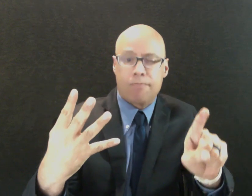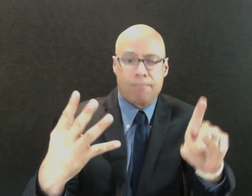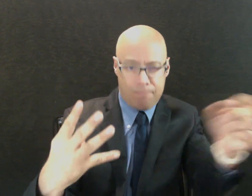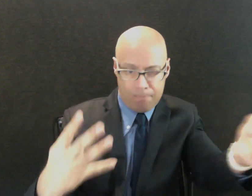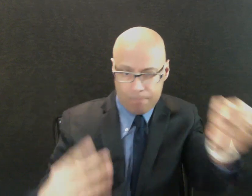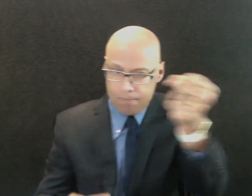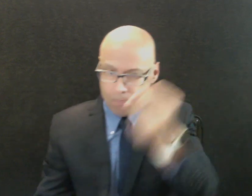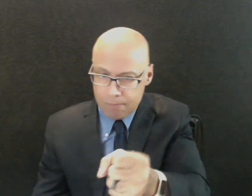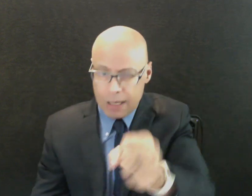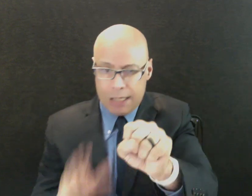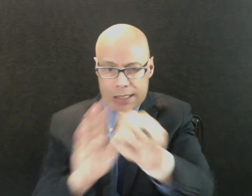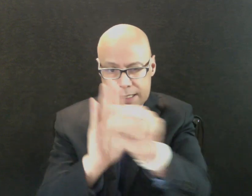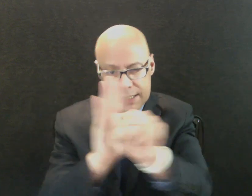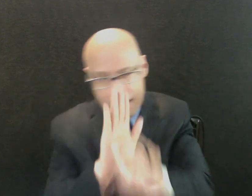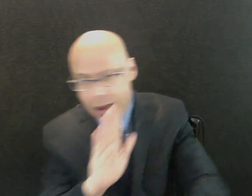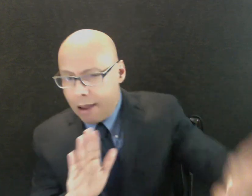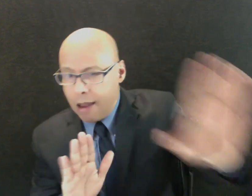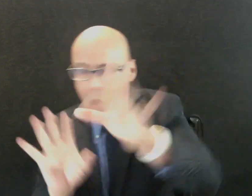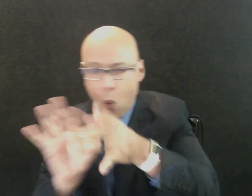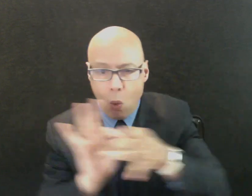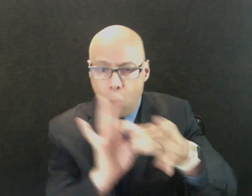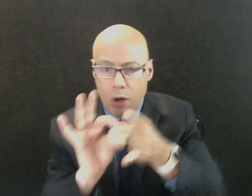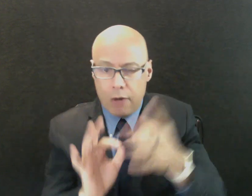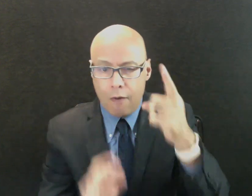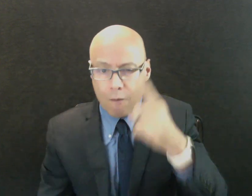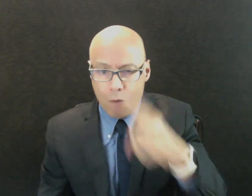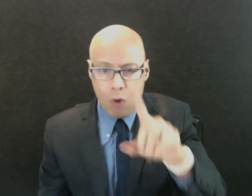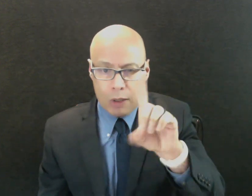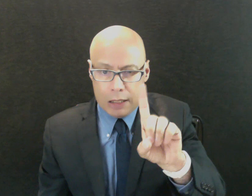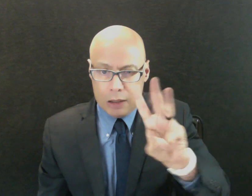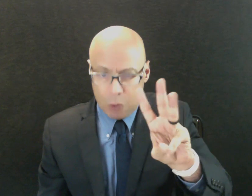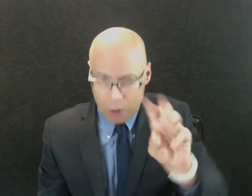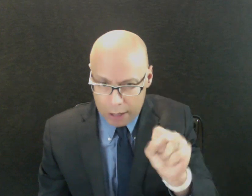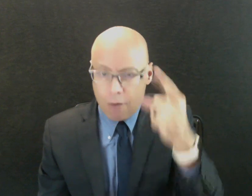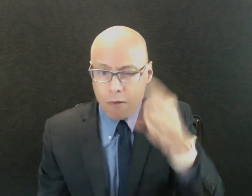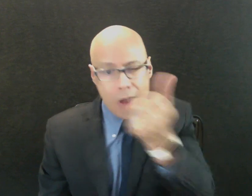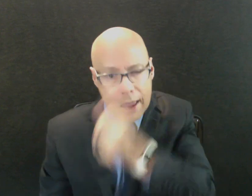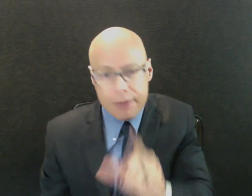coordinator of CWS for individuals who are deaf or hard of hearing and